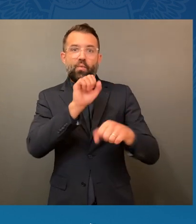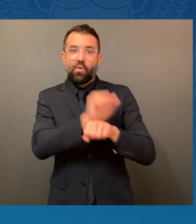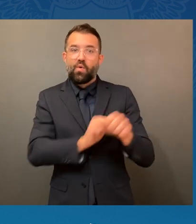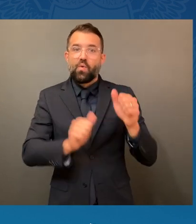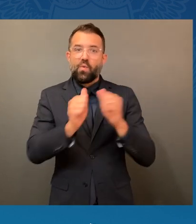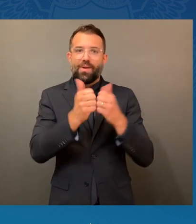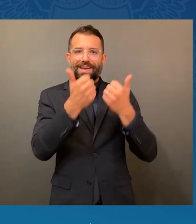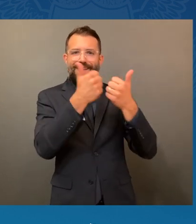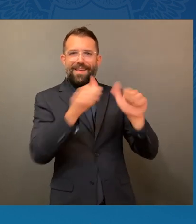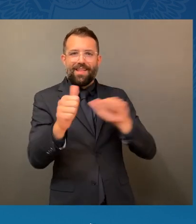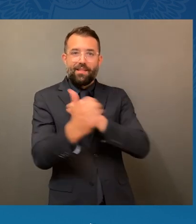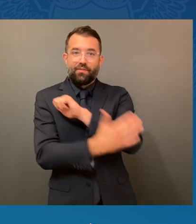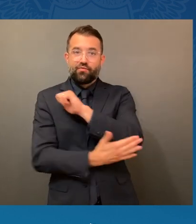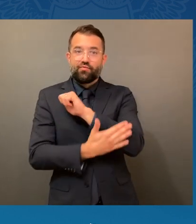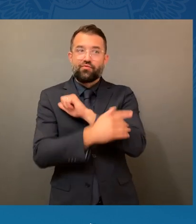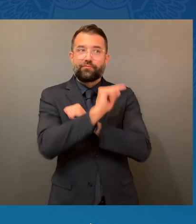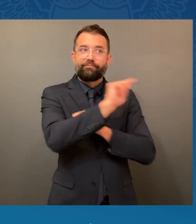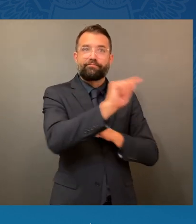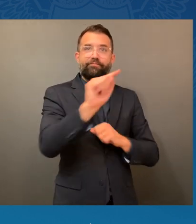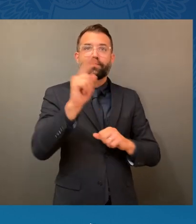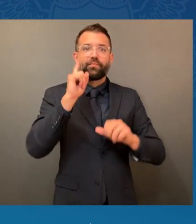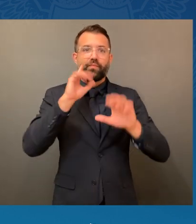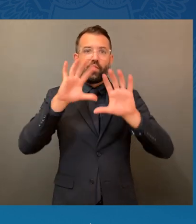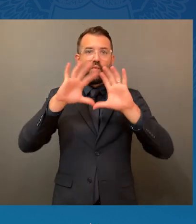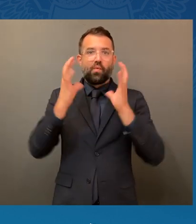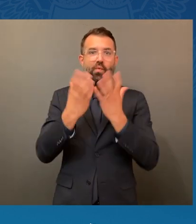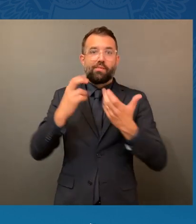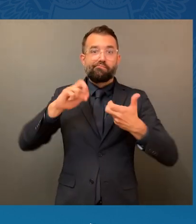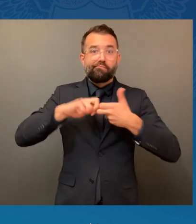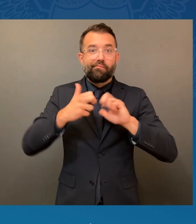And that is why the USS Howard is here.